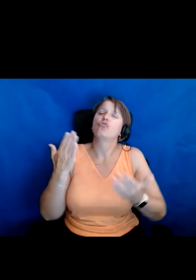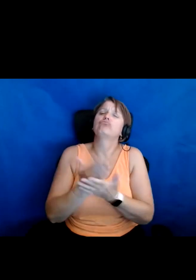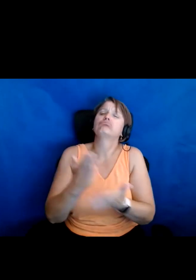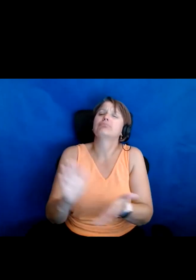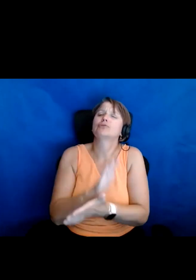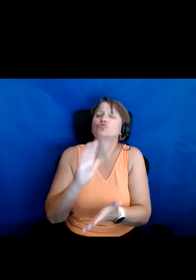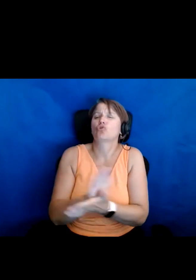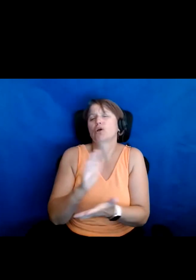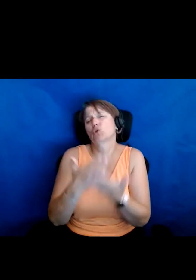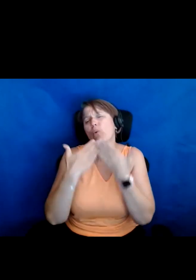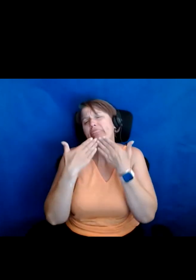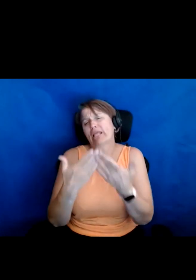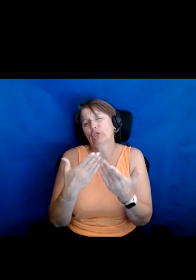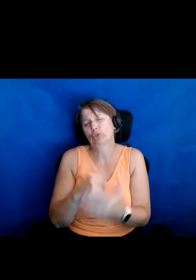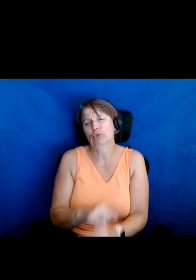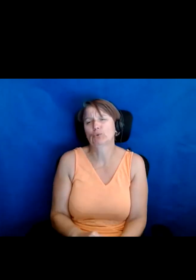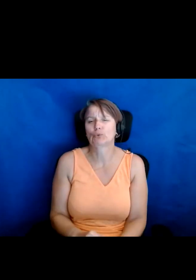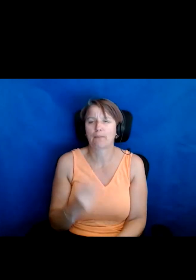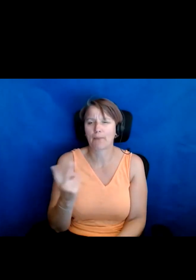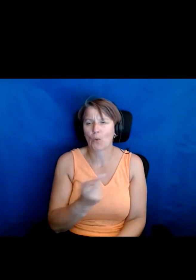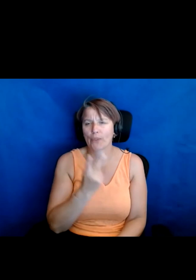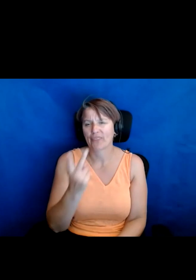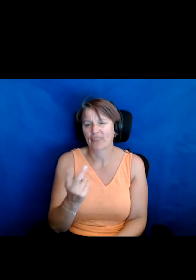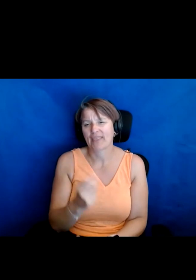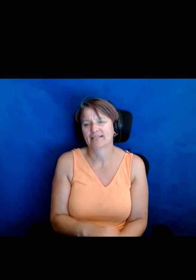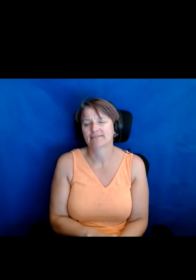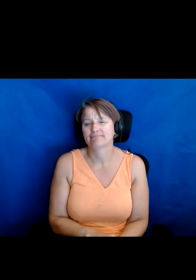Thank you! >> AMY: Thank you all so much.